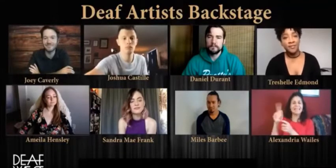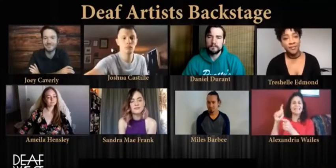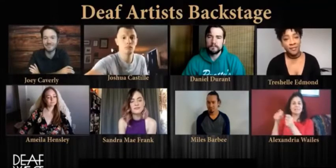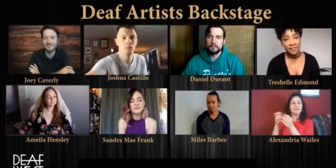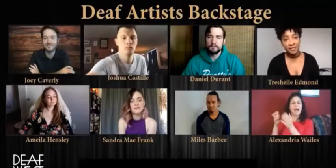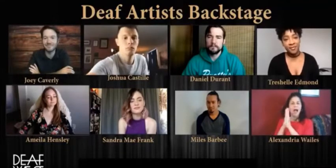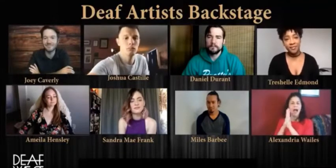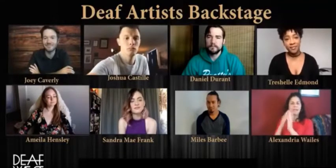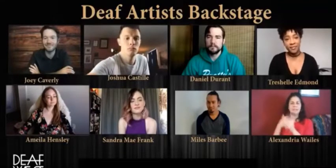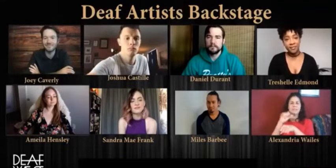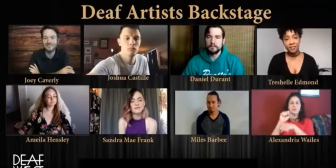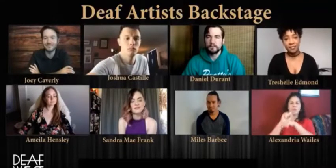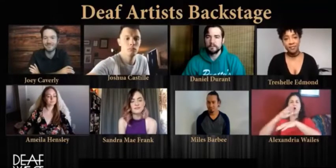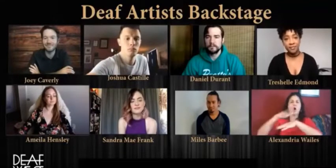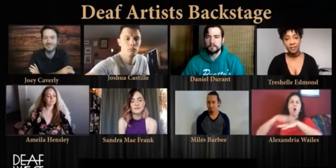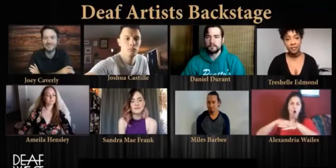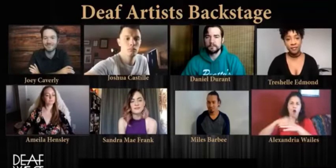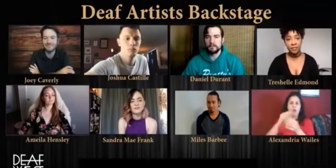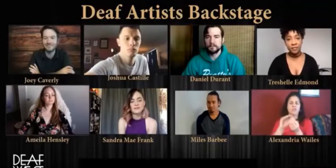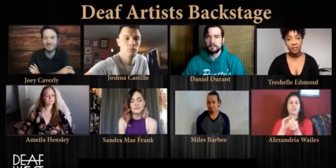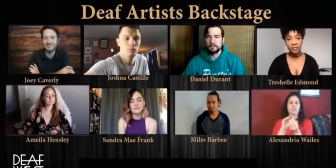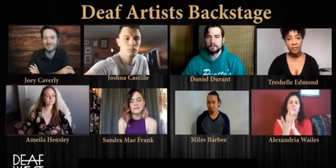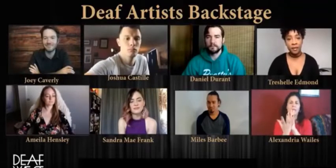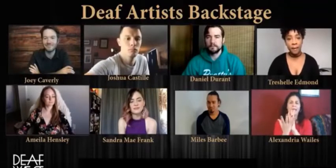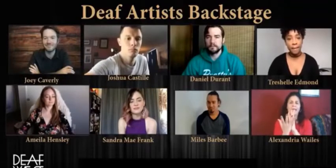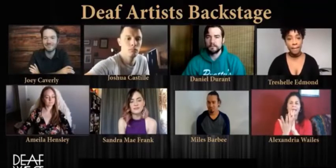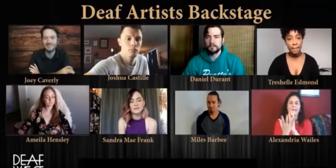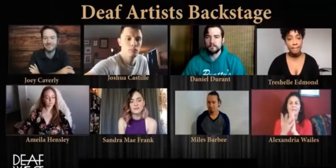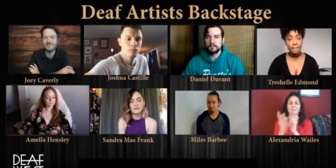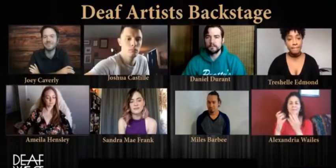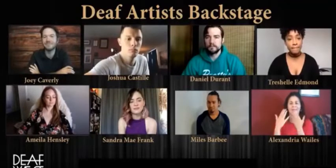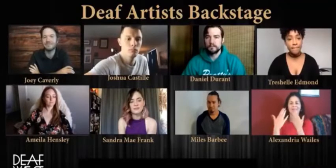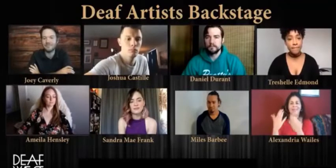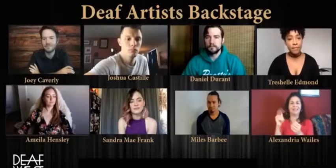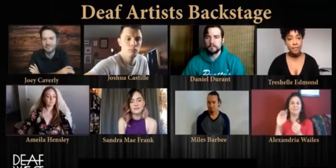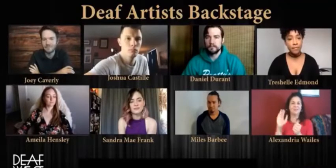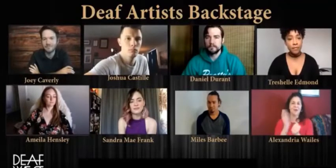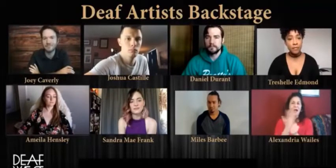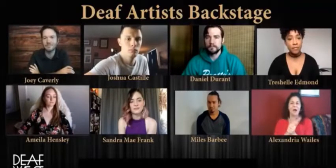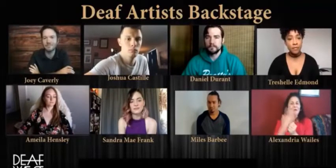We ended up kind of going off and living our lives and coming back together for the ‘Spring Awakening’ project.